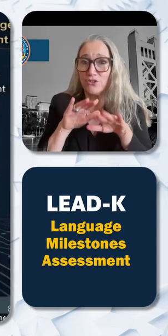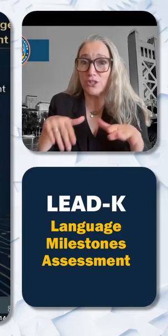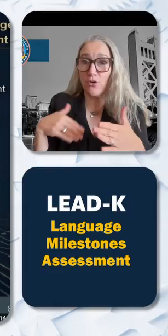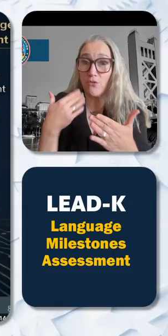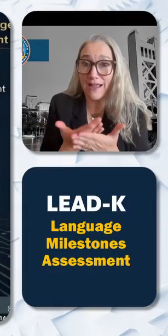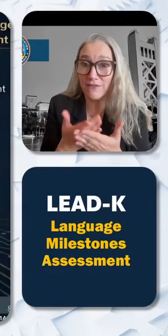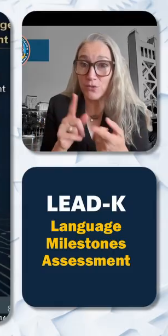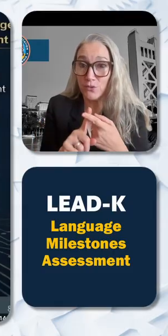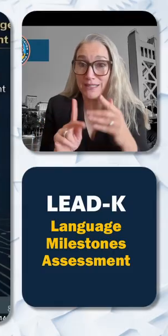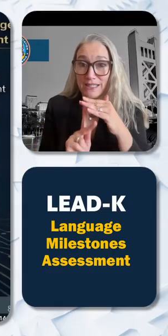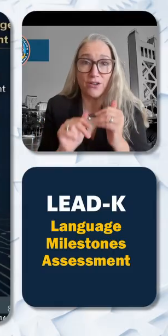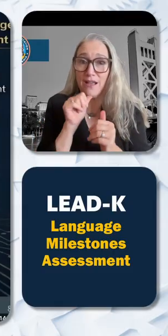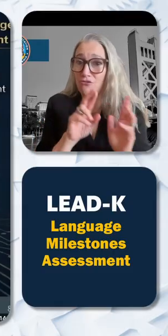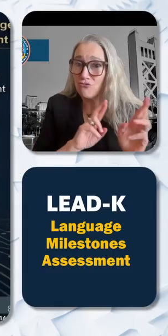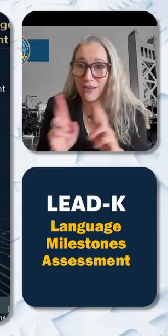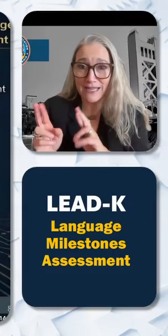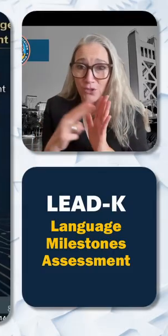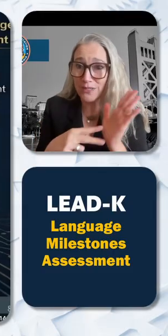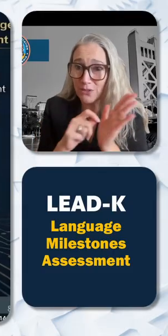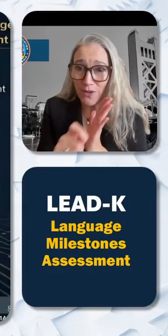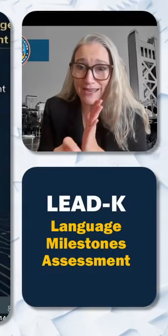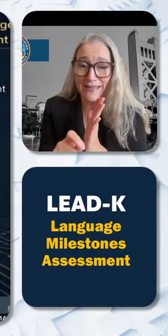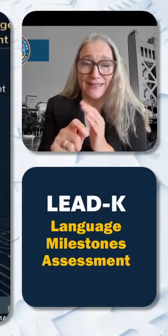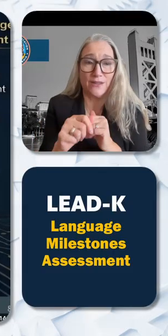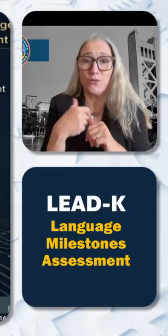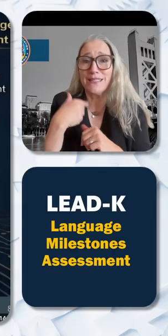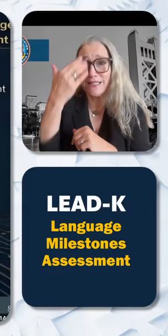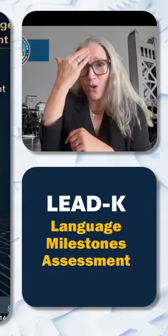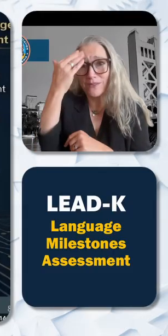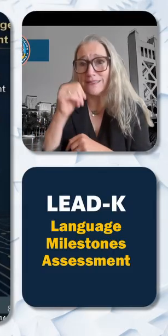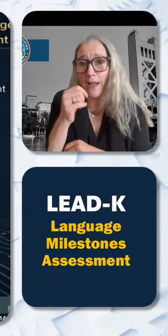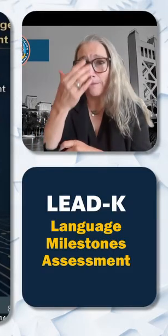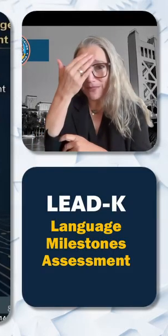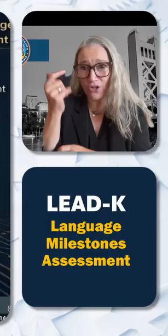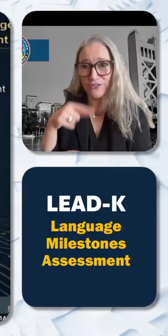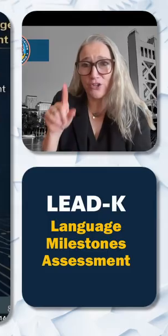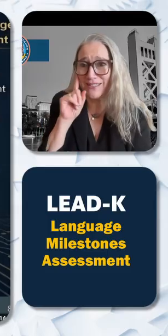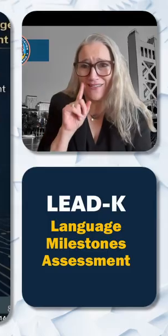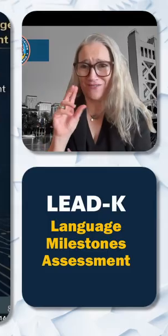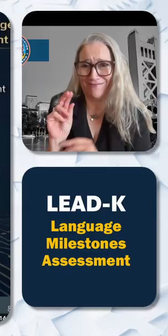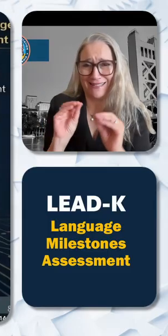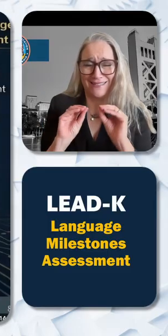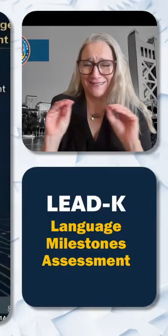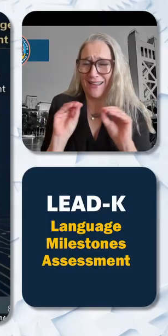antiquated language development opportunities for deaf children. When they got to kindergarten, they were not…